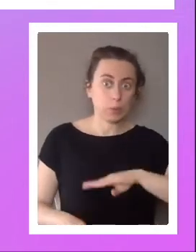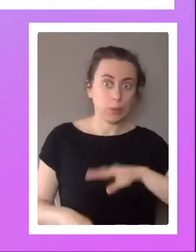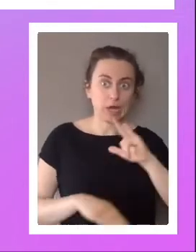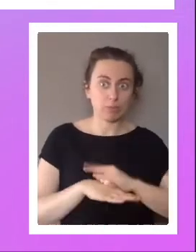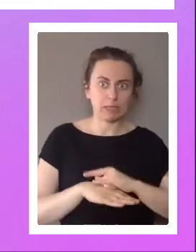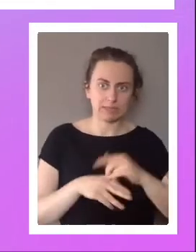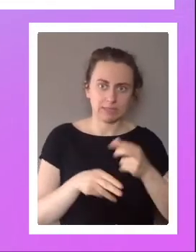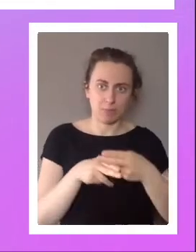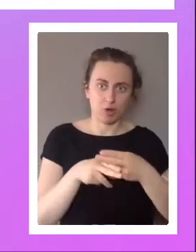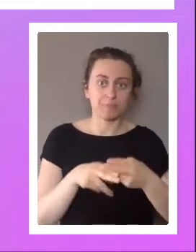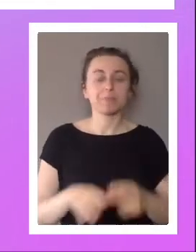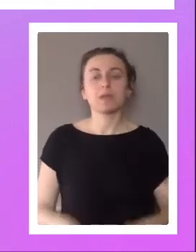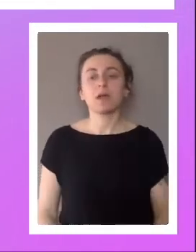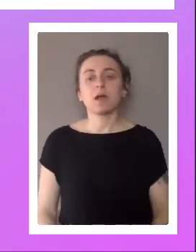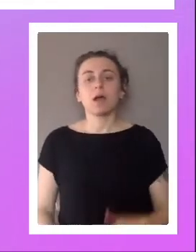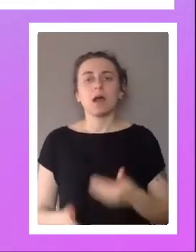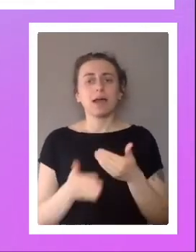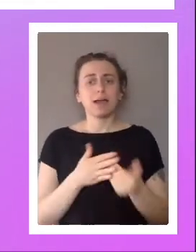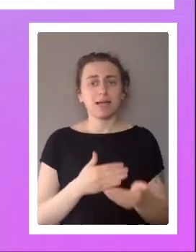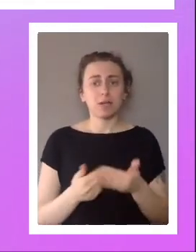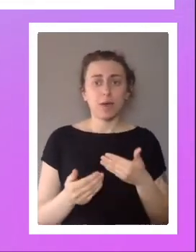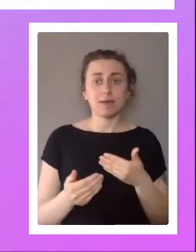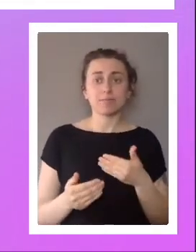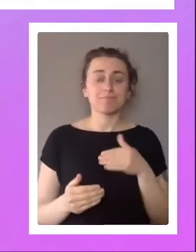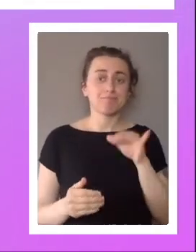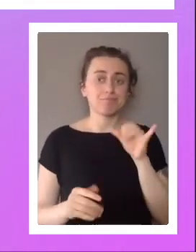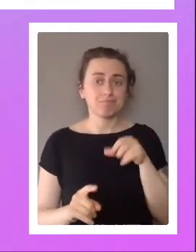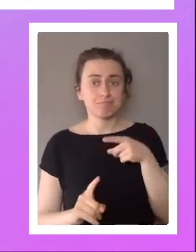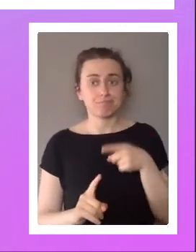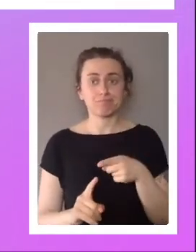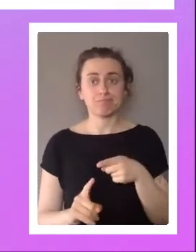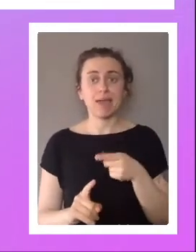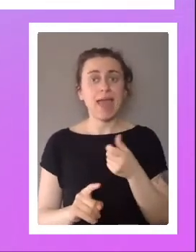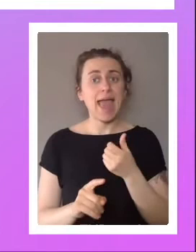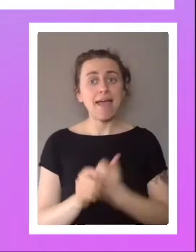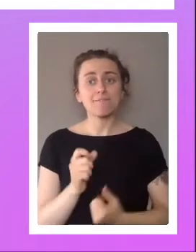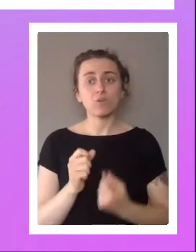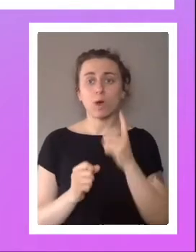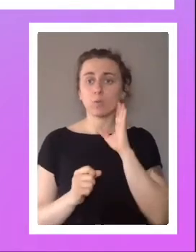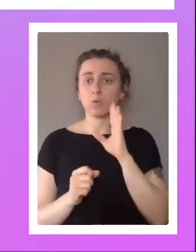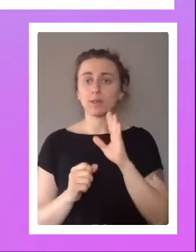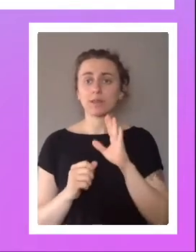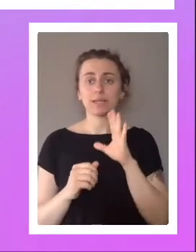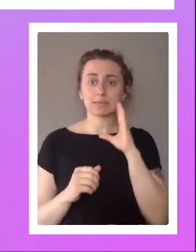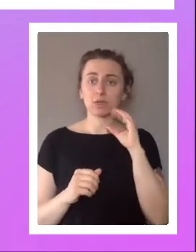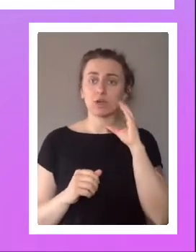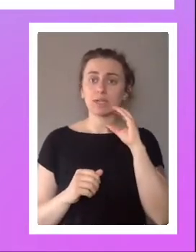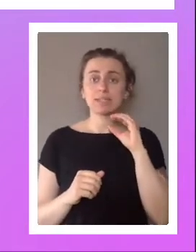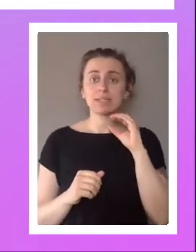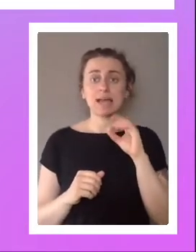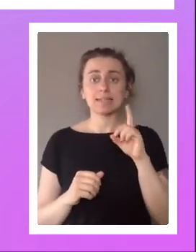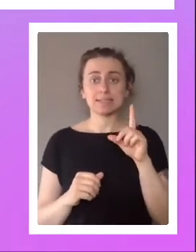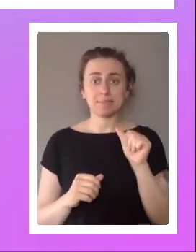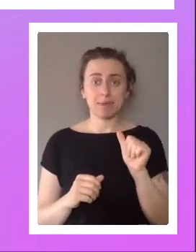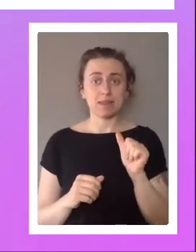will have experienced a disability of one kind or another and so the accommodation will be appreciated by them